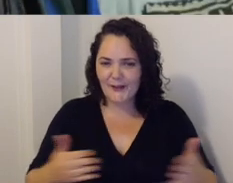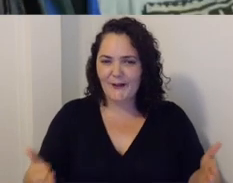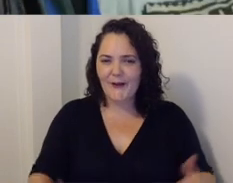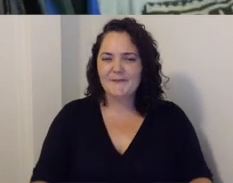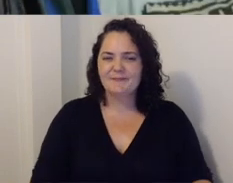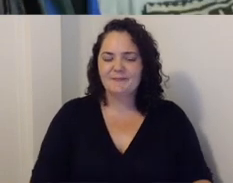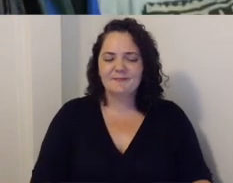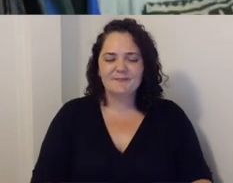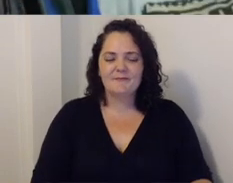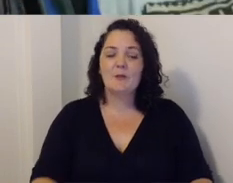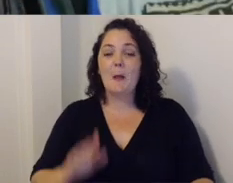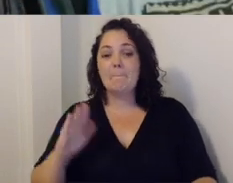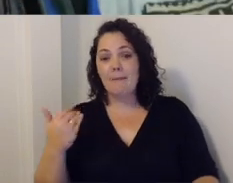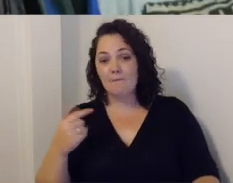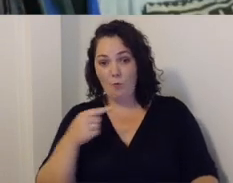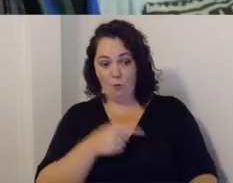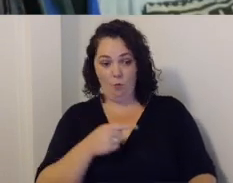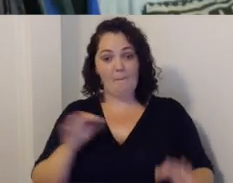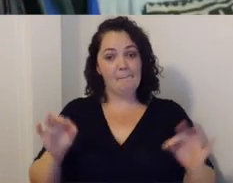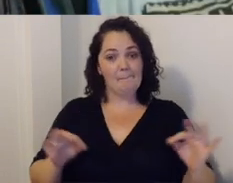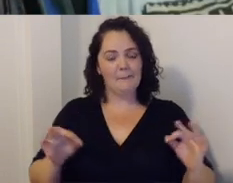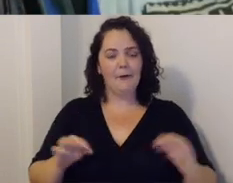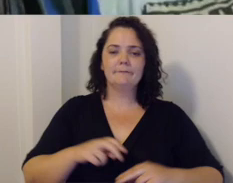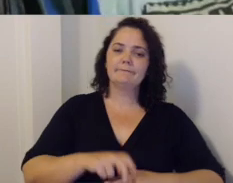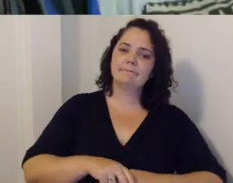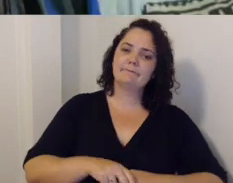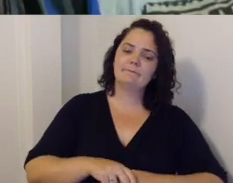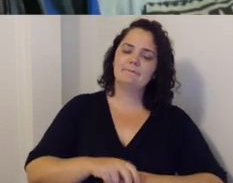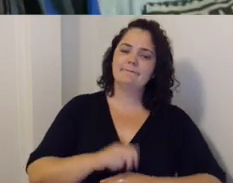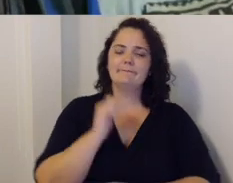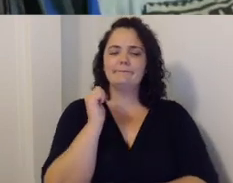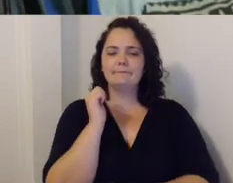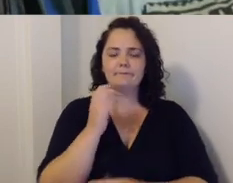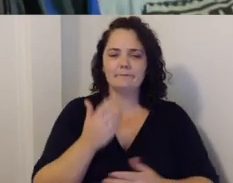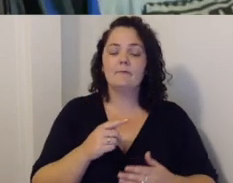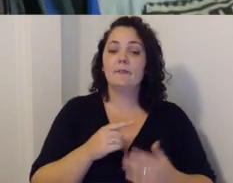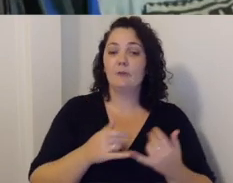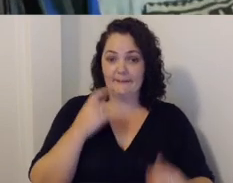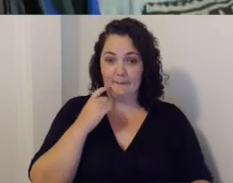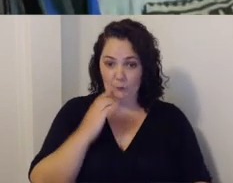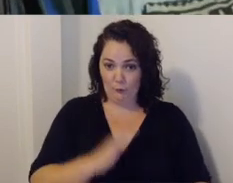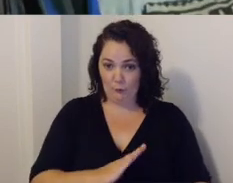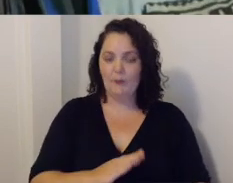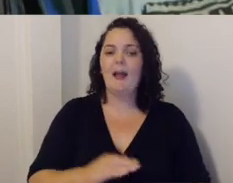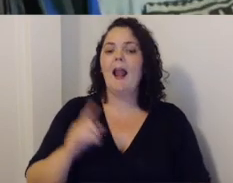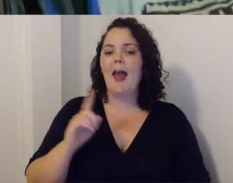was a simpler pose a kind of seated enclosed pose now we're going to have Rachel and Atticus working